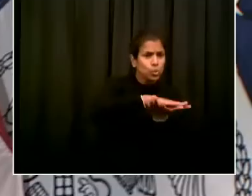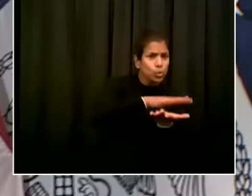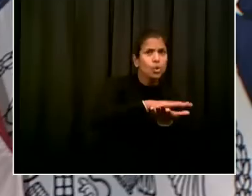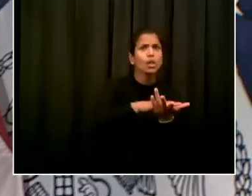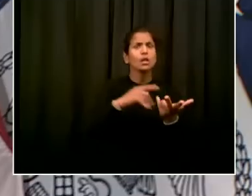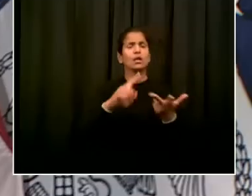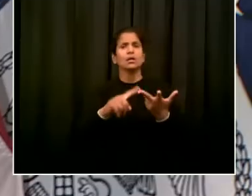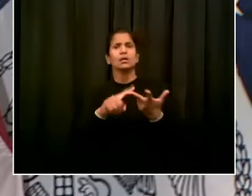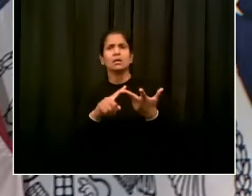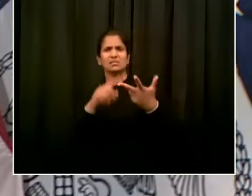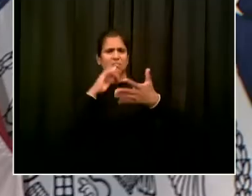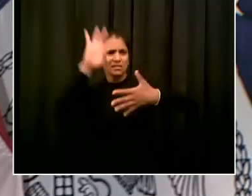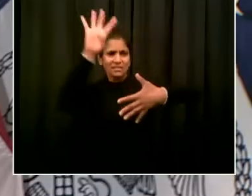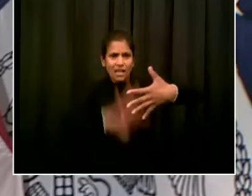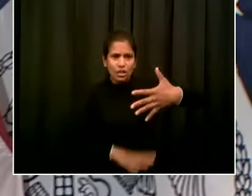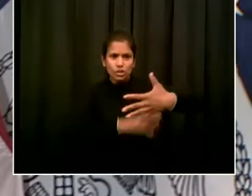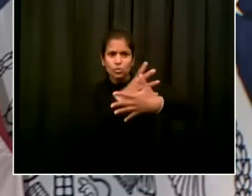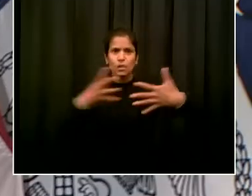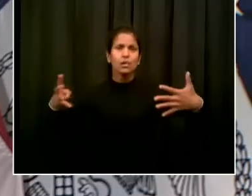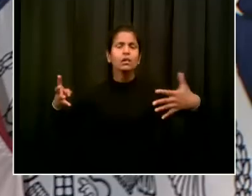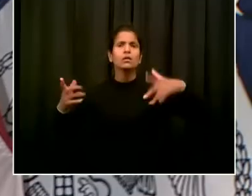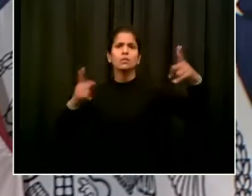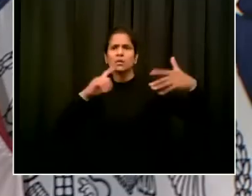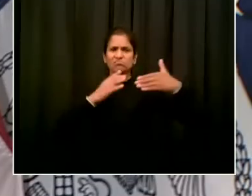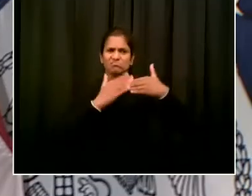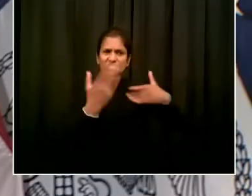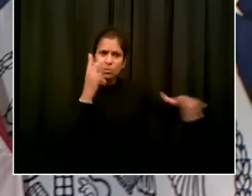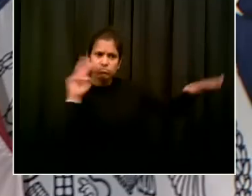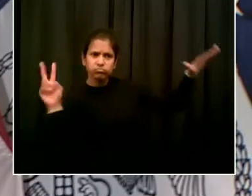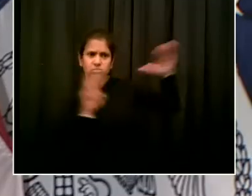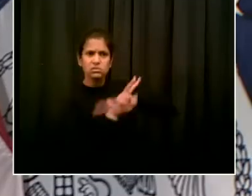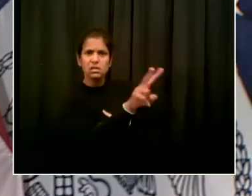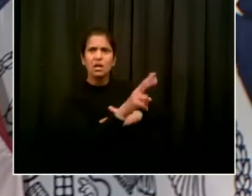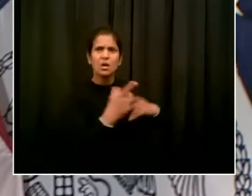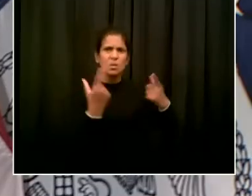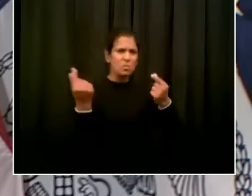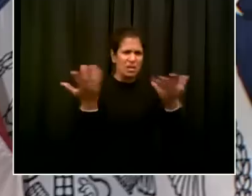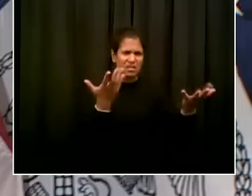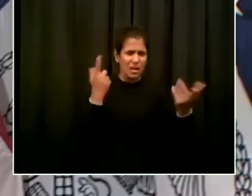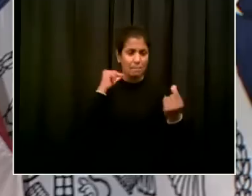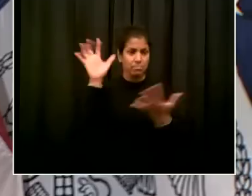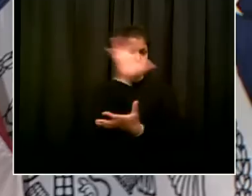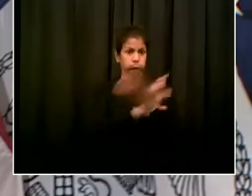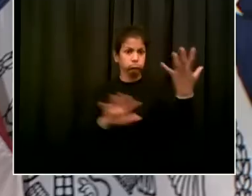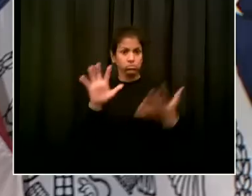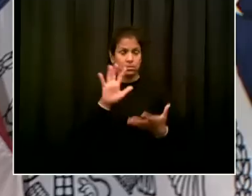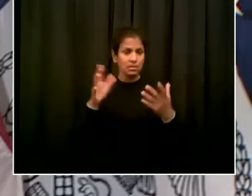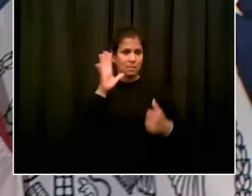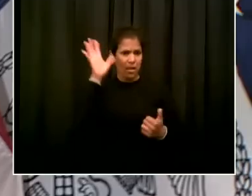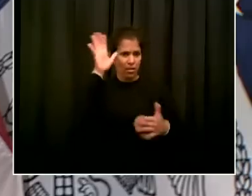ADMISSIONS. WHEN CAN PARARNETS EXPECT TO FIND OUT INFORMATION'S ON ORNAMENTAL SCHHOOL SSIUUS,E